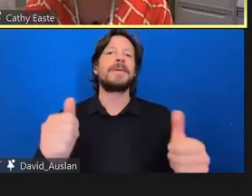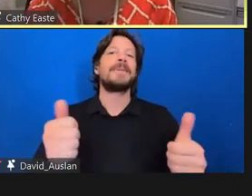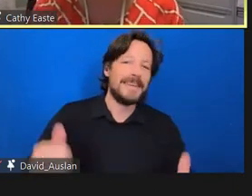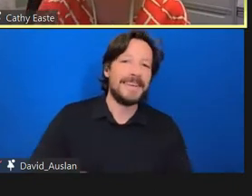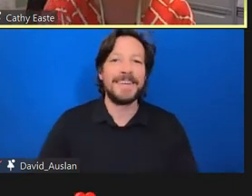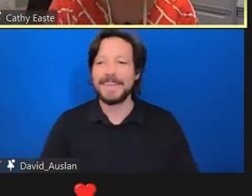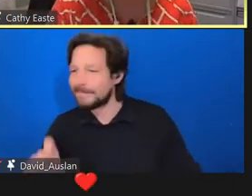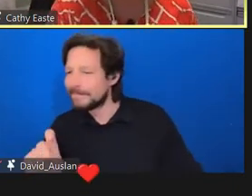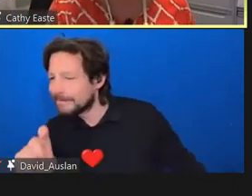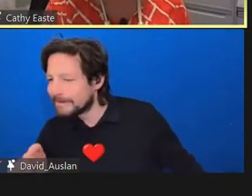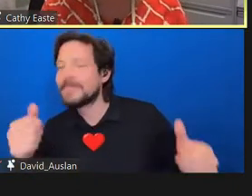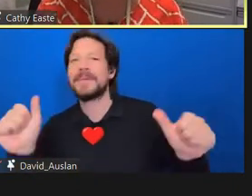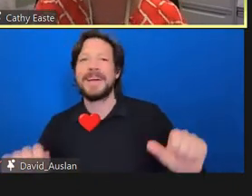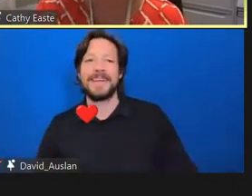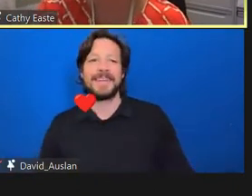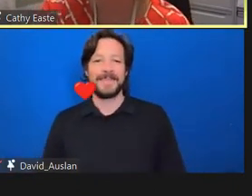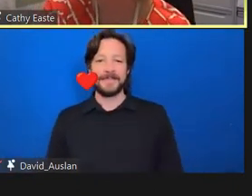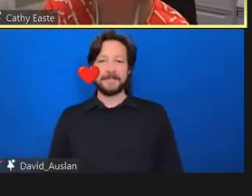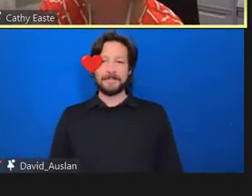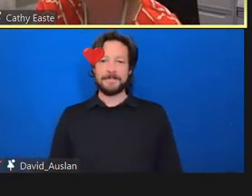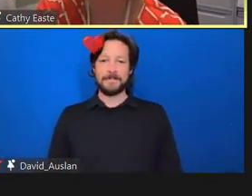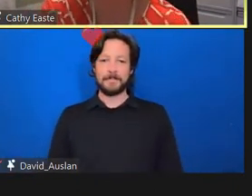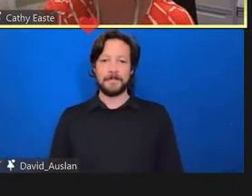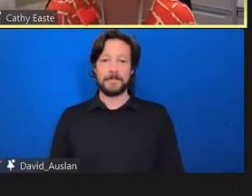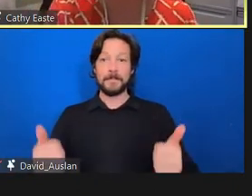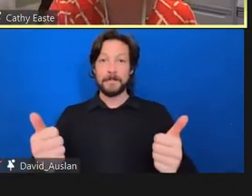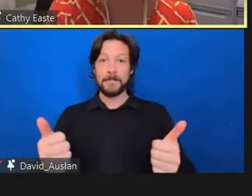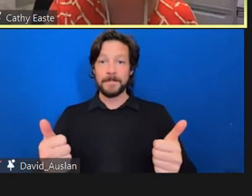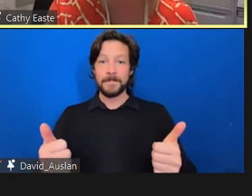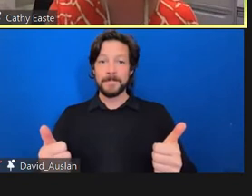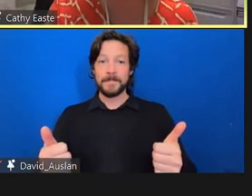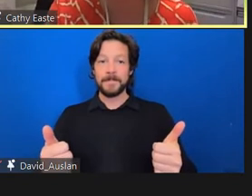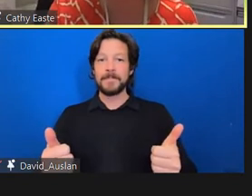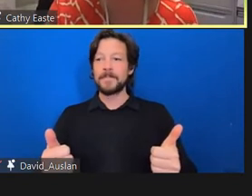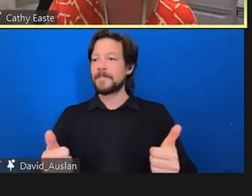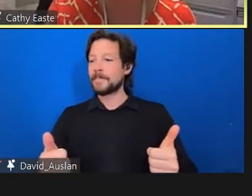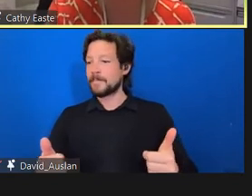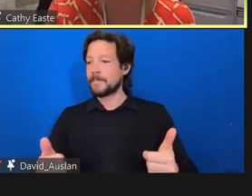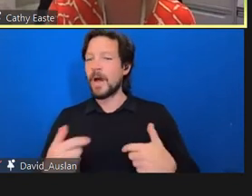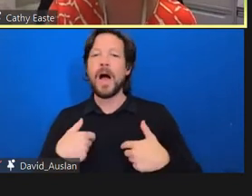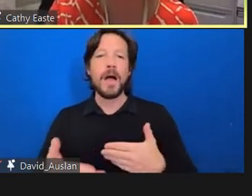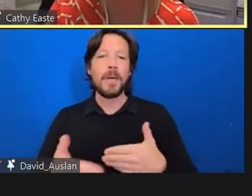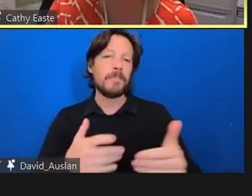know I needed to do that. Getting there. Okay, so I'm managing Student Disability at Griffith.